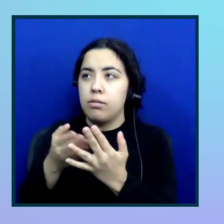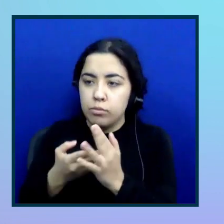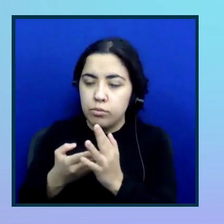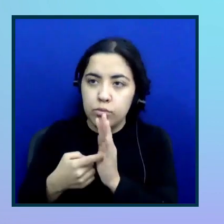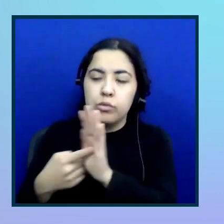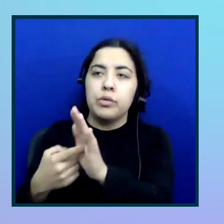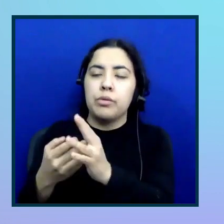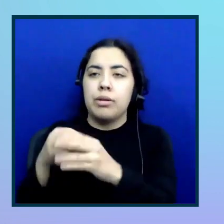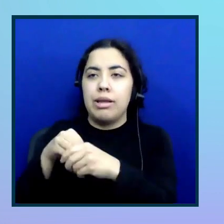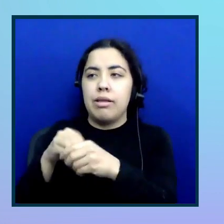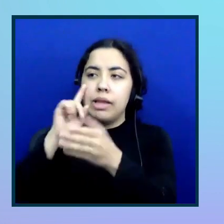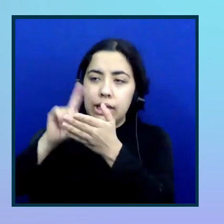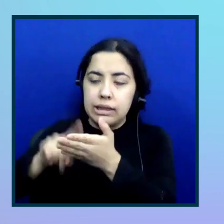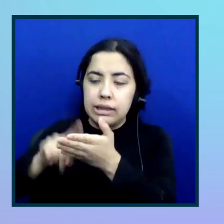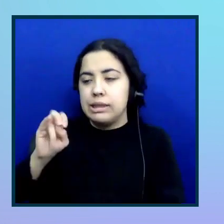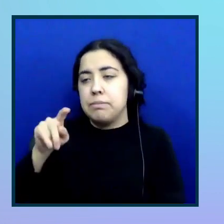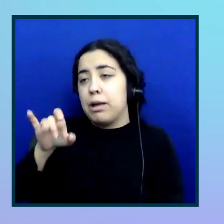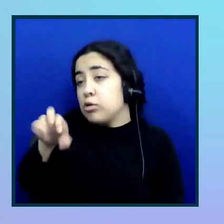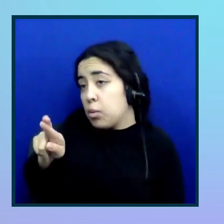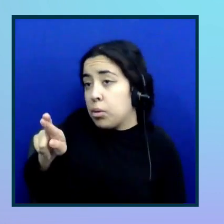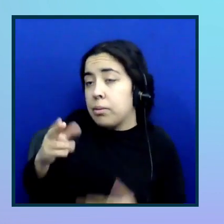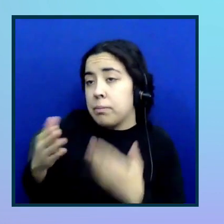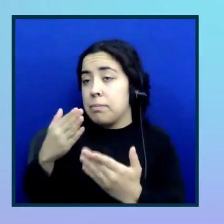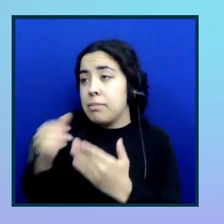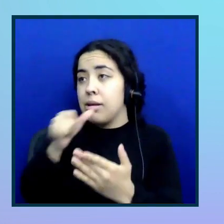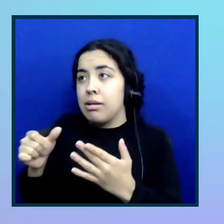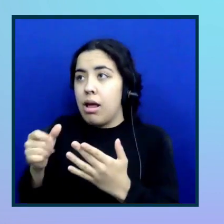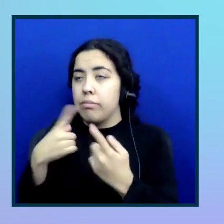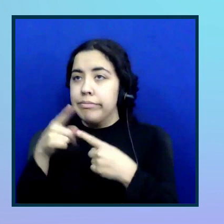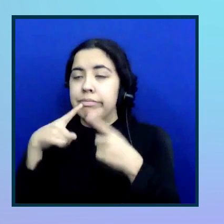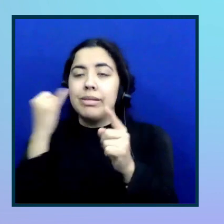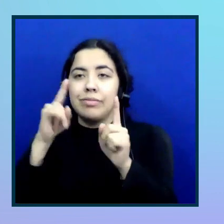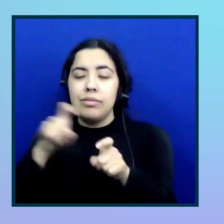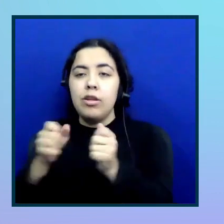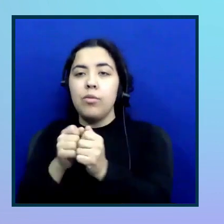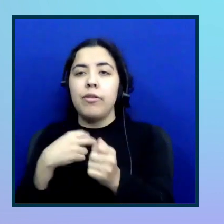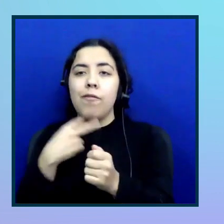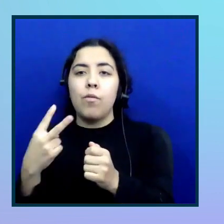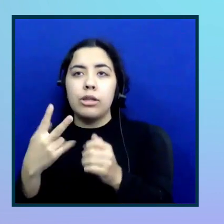It may not even necessarily come through when you're testing with VoiceOver on desktop.